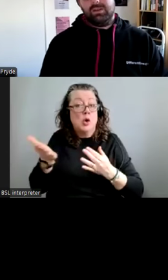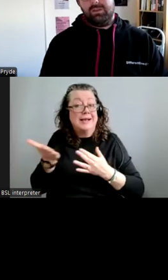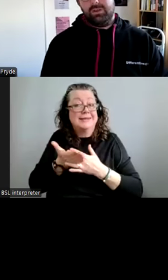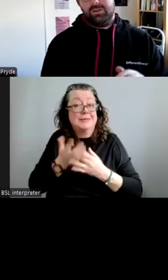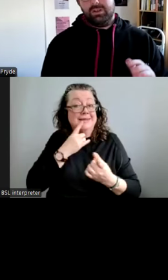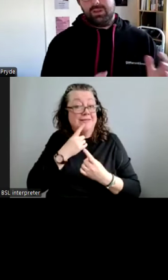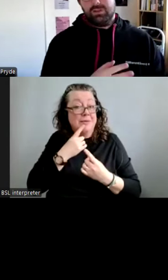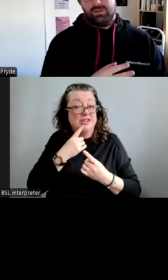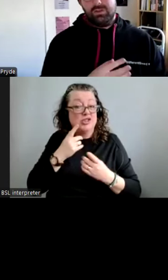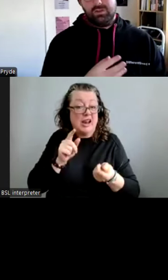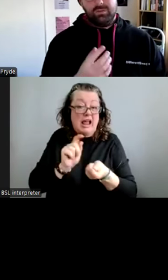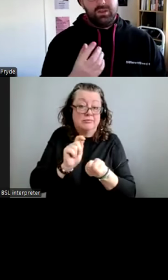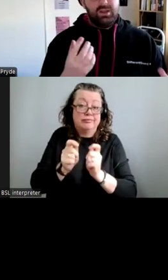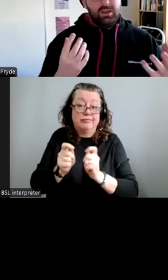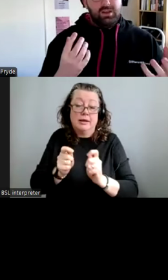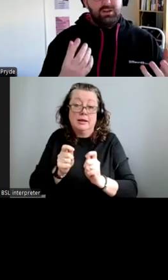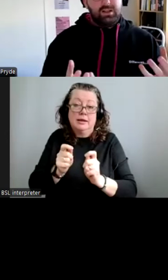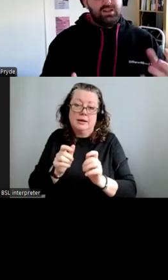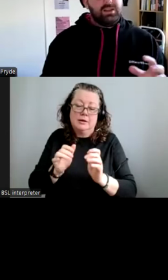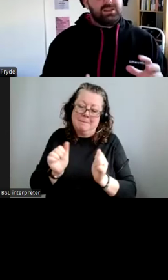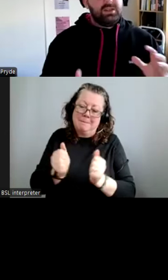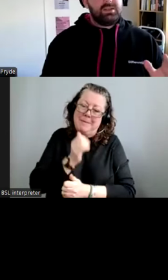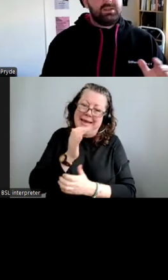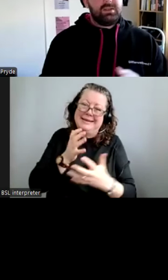that can be filtered based on your attendees' needs.